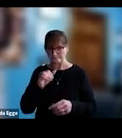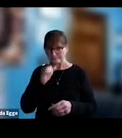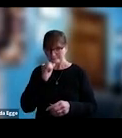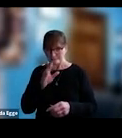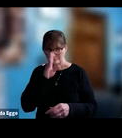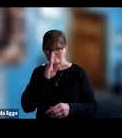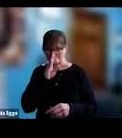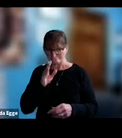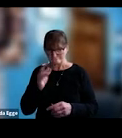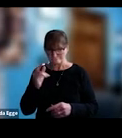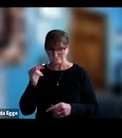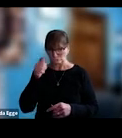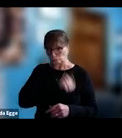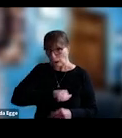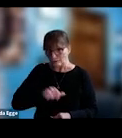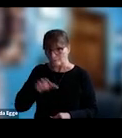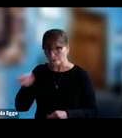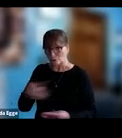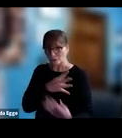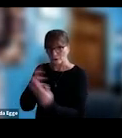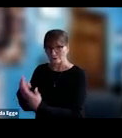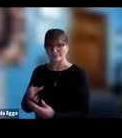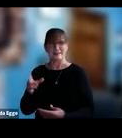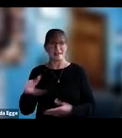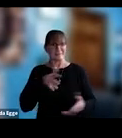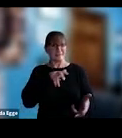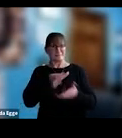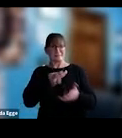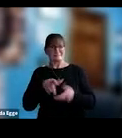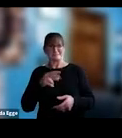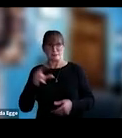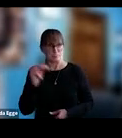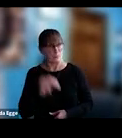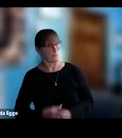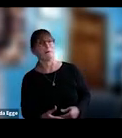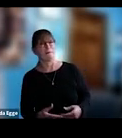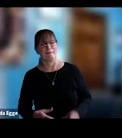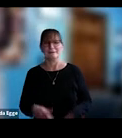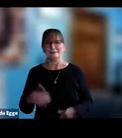And they like laugh and they're like, "No." So I always think it's this kind of naivety of us.